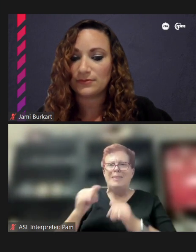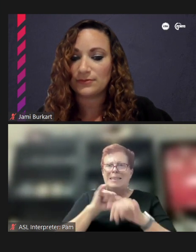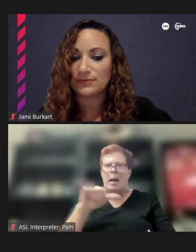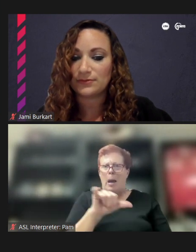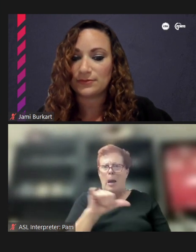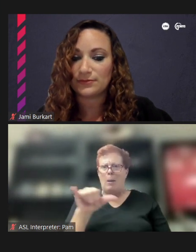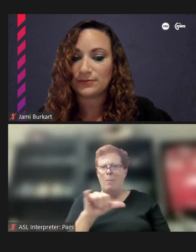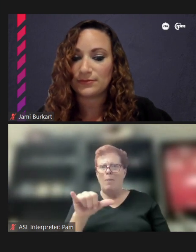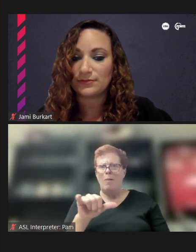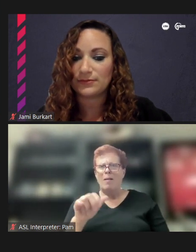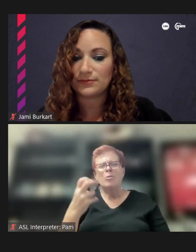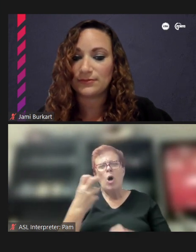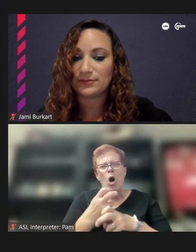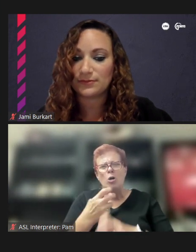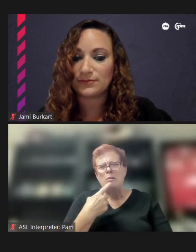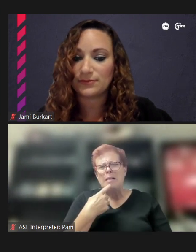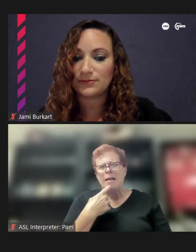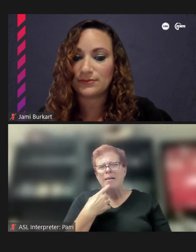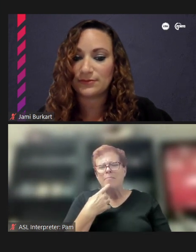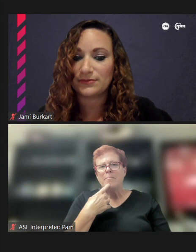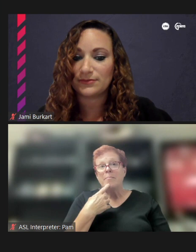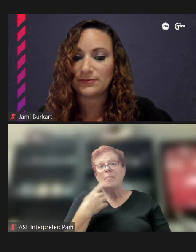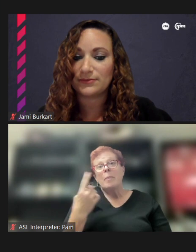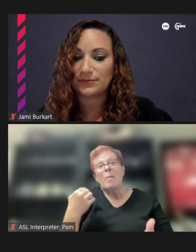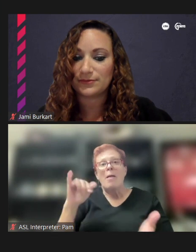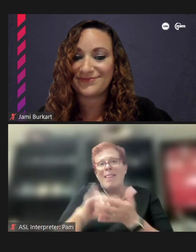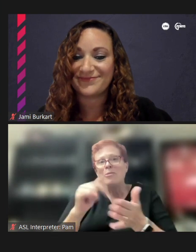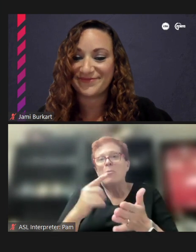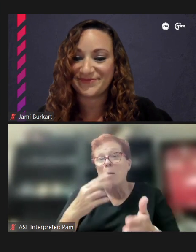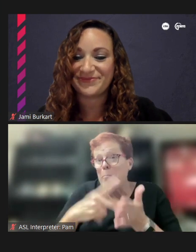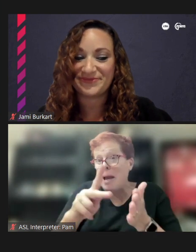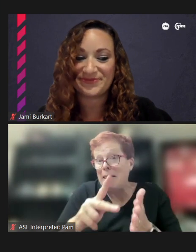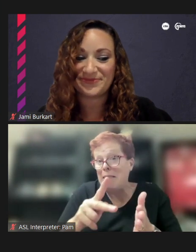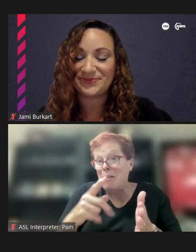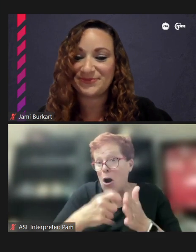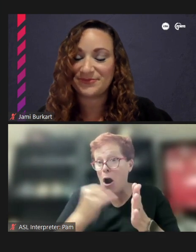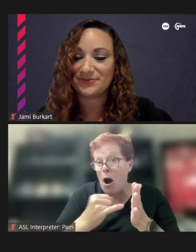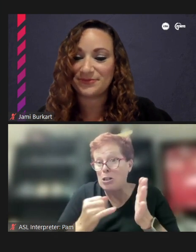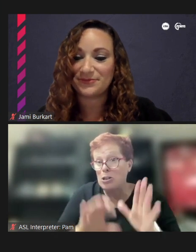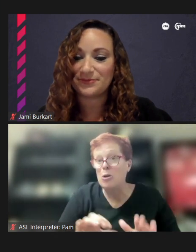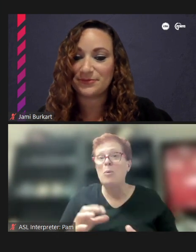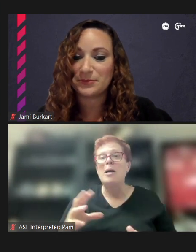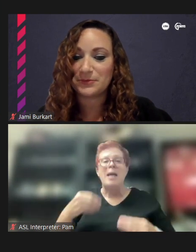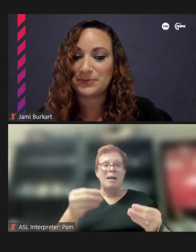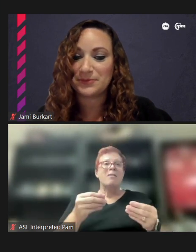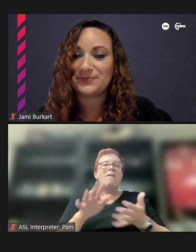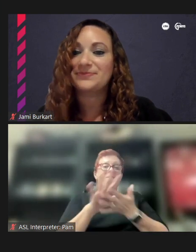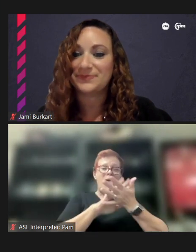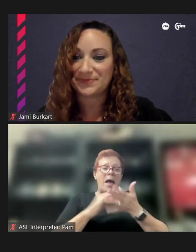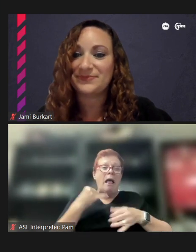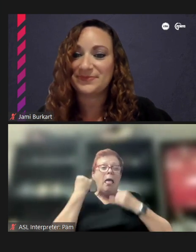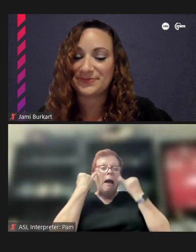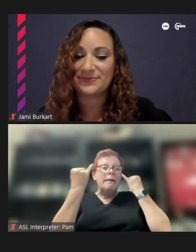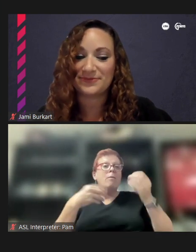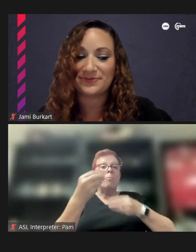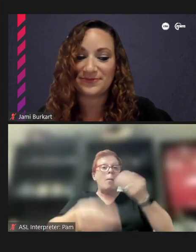It's hard to say, but this is what we're paying the artist to do is to take vague direction from the public and come up with something fabulous.